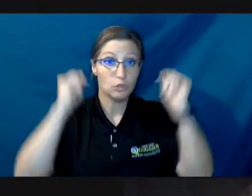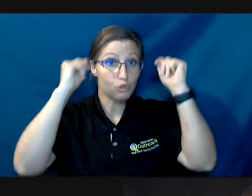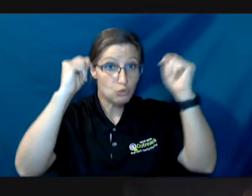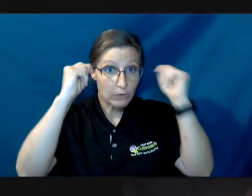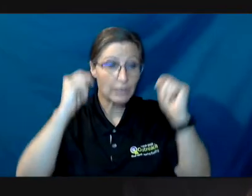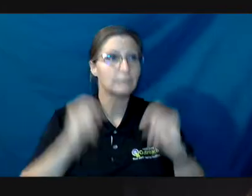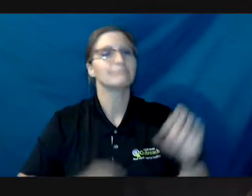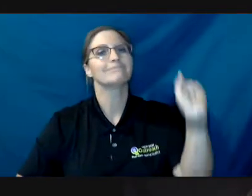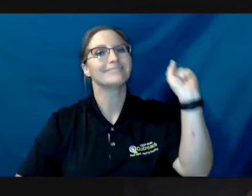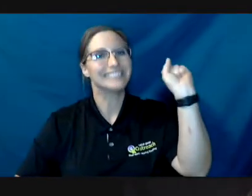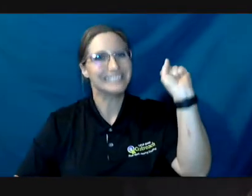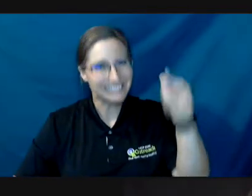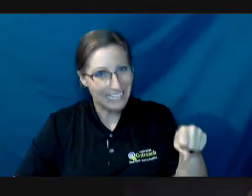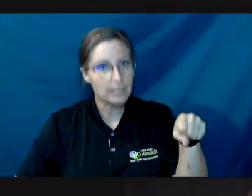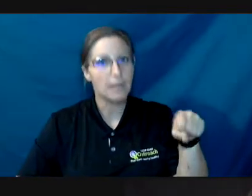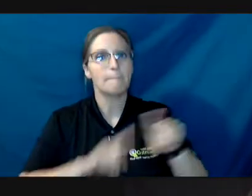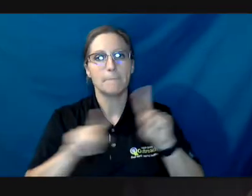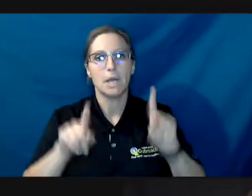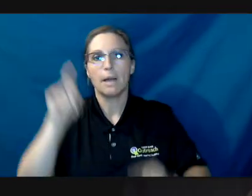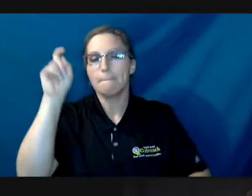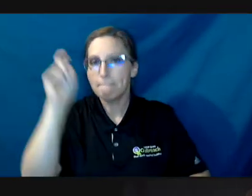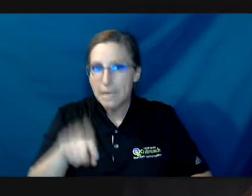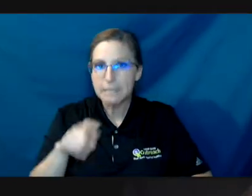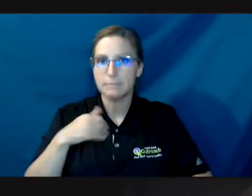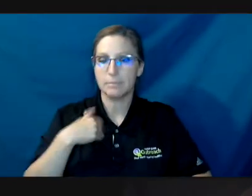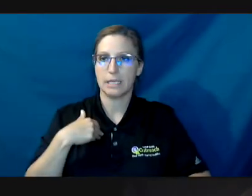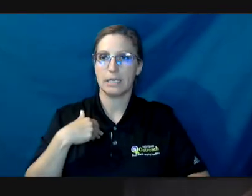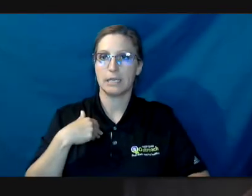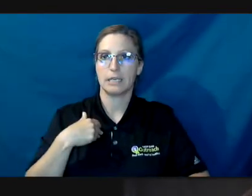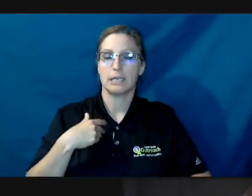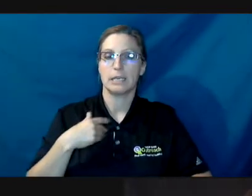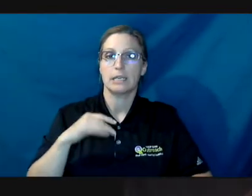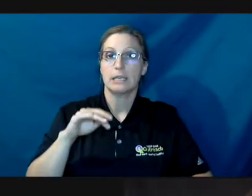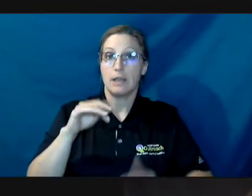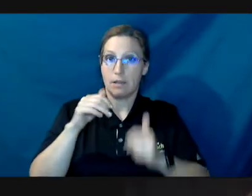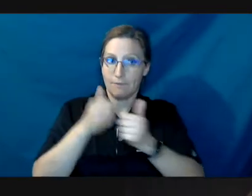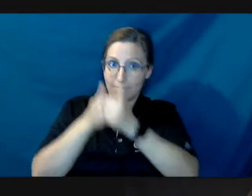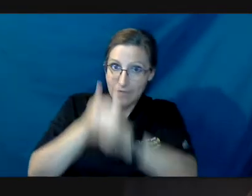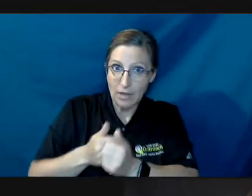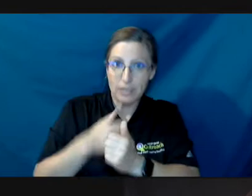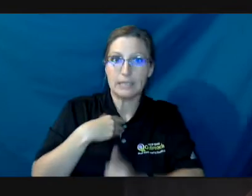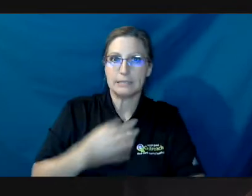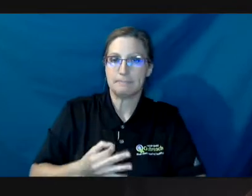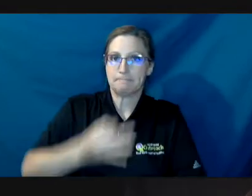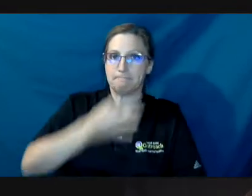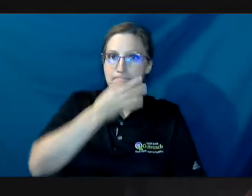as long as it's within the wheelhouse, expertise of the educational interpreter.